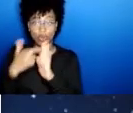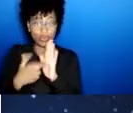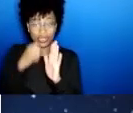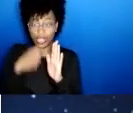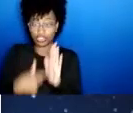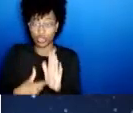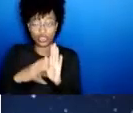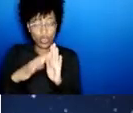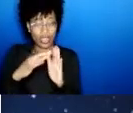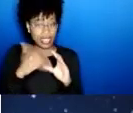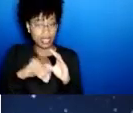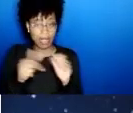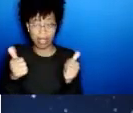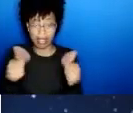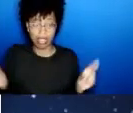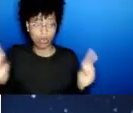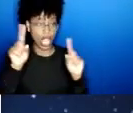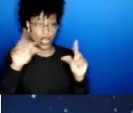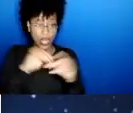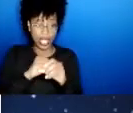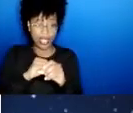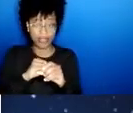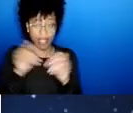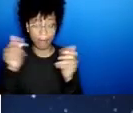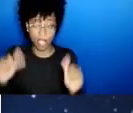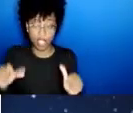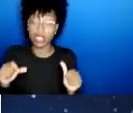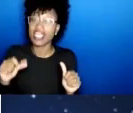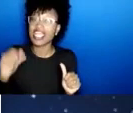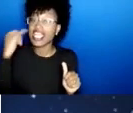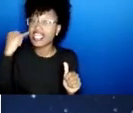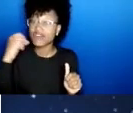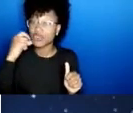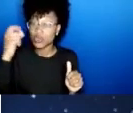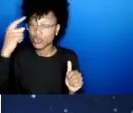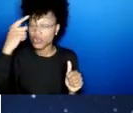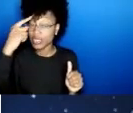address anywhere in the poster 06:38:02 unless you decide to post it, so